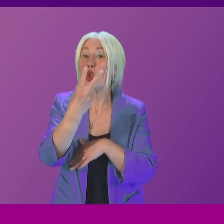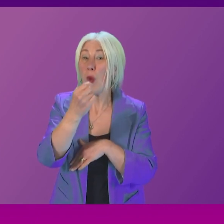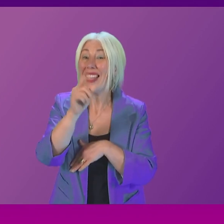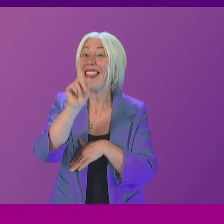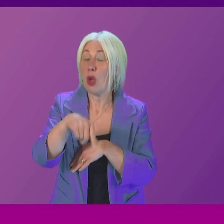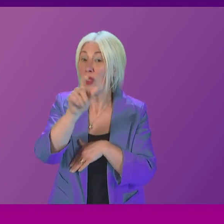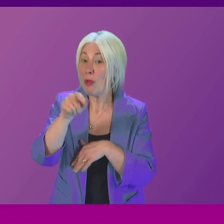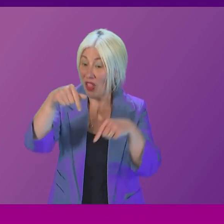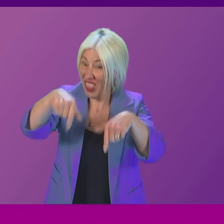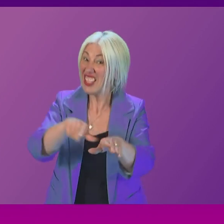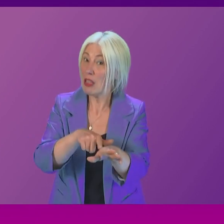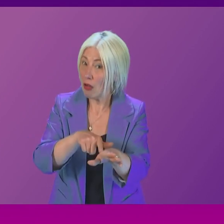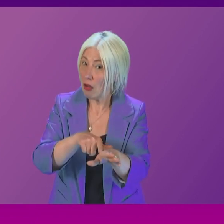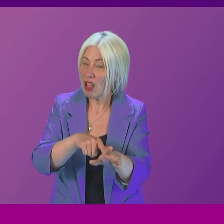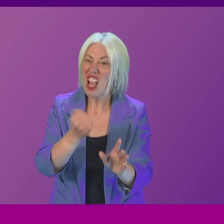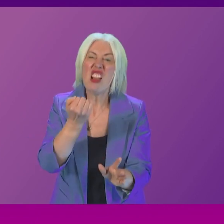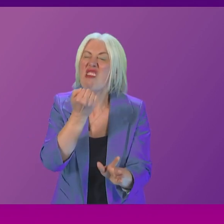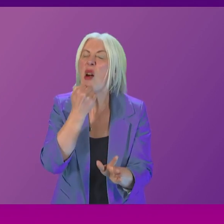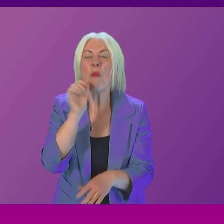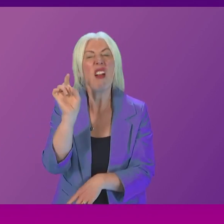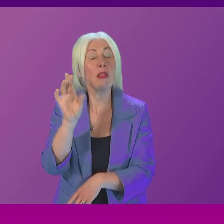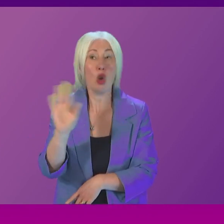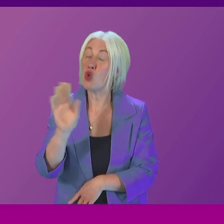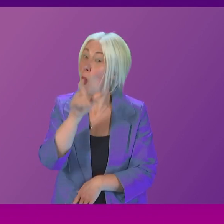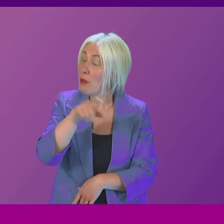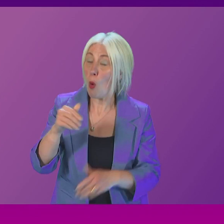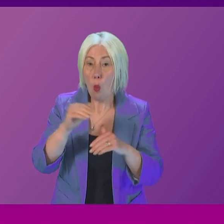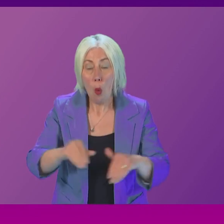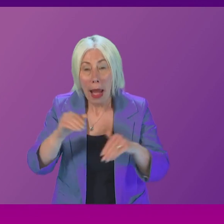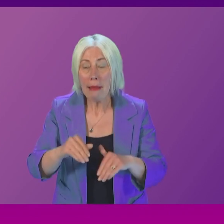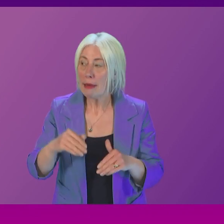Those are not just numbers; they are people waiting in pain, and many are dying far too